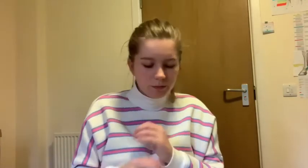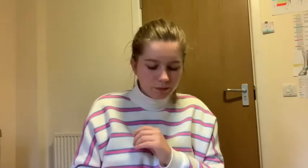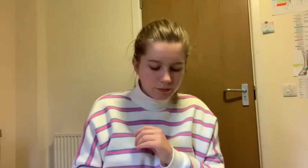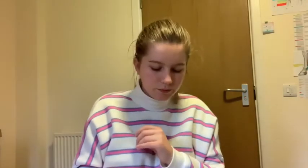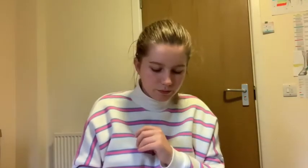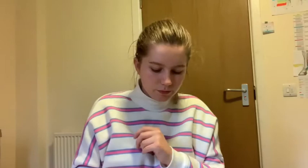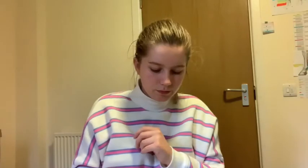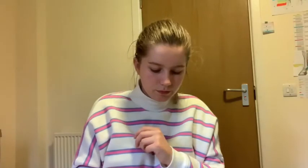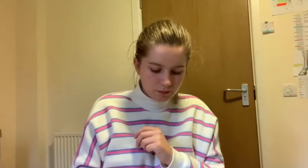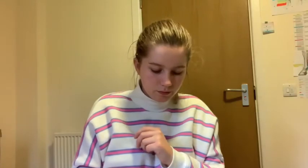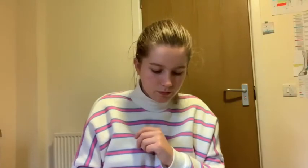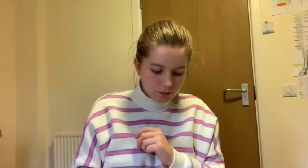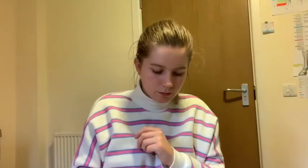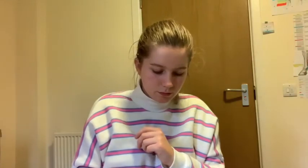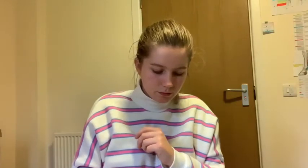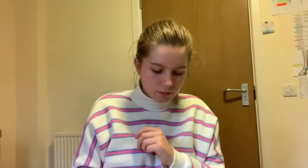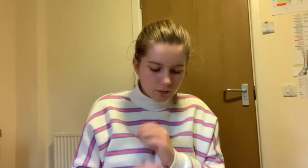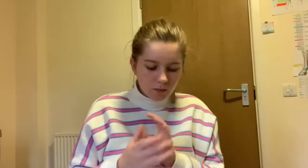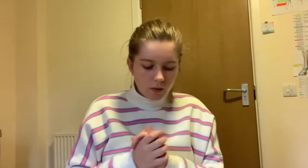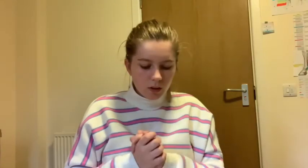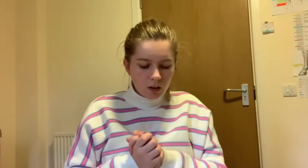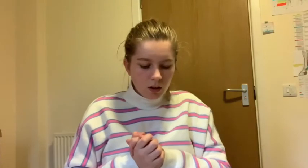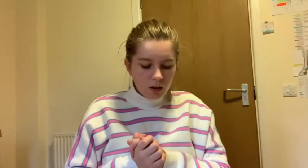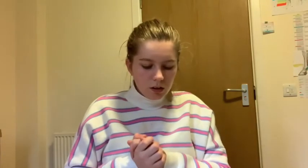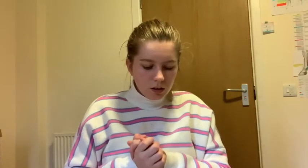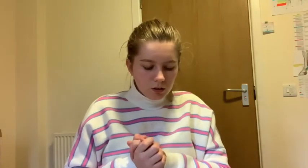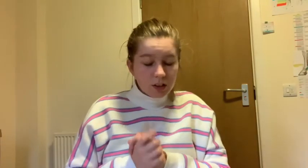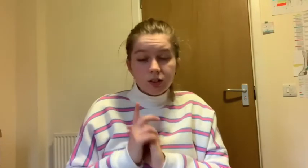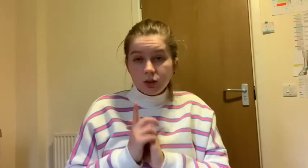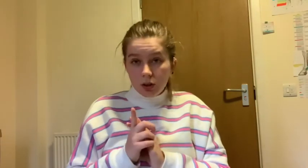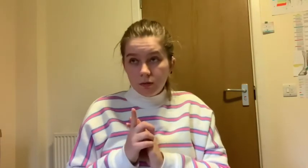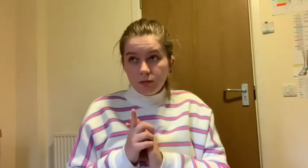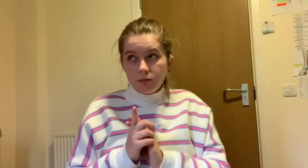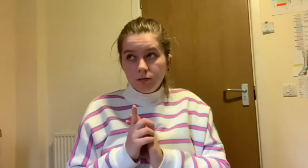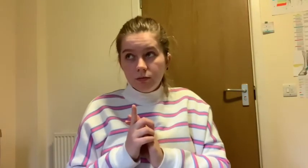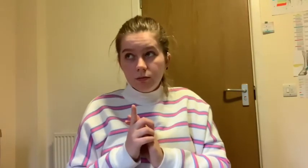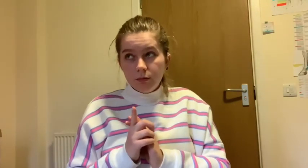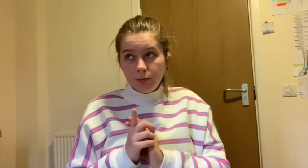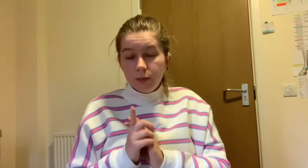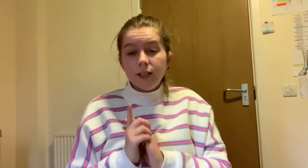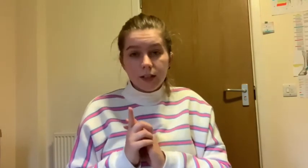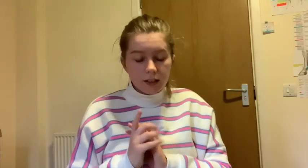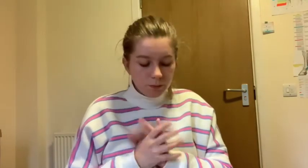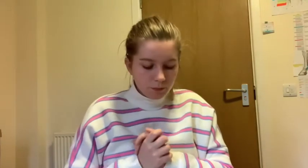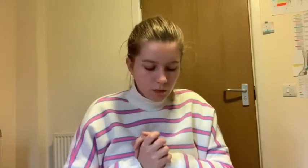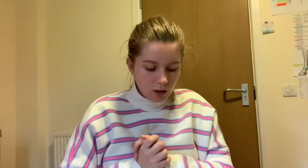This is Suga... yes it is.